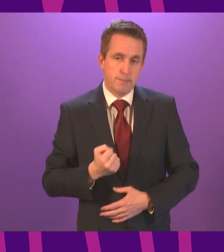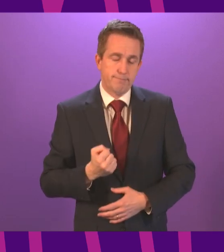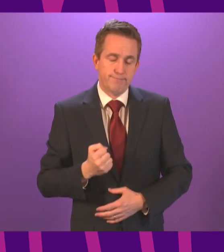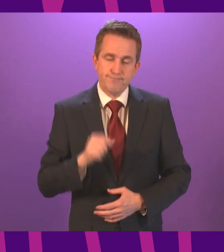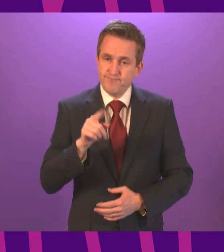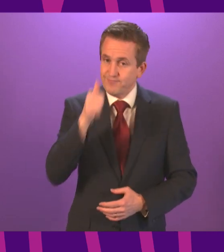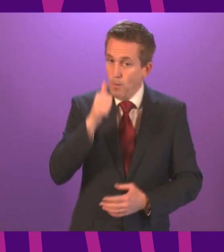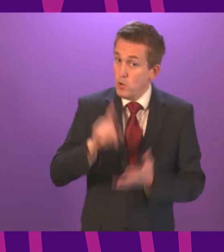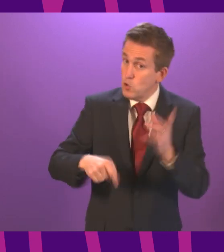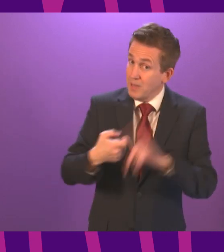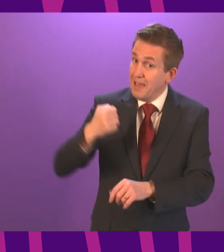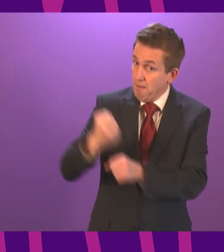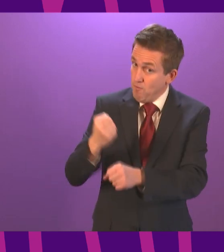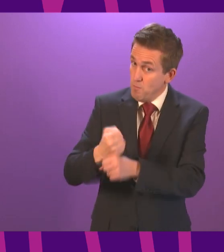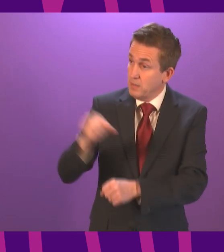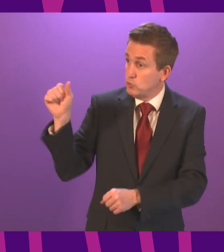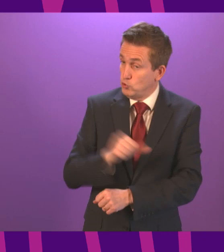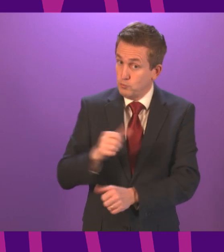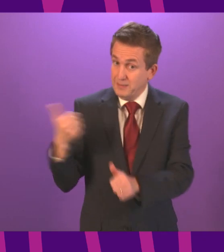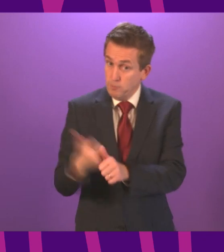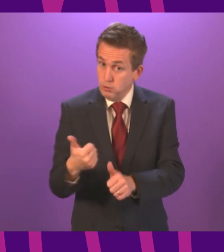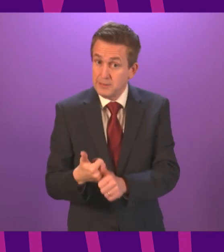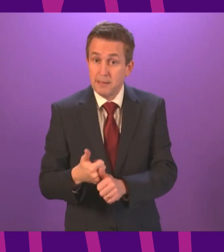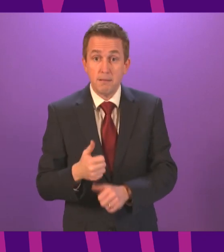I hope that the chancellor will ensure that next week’s spending review provides adequate